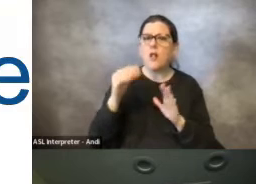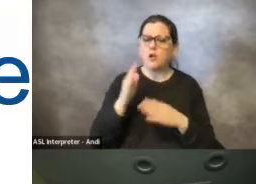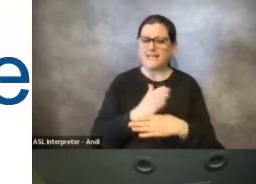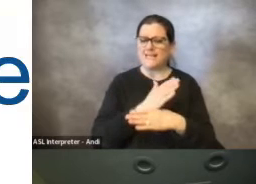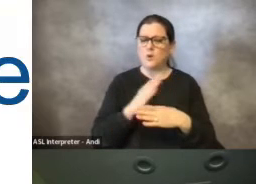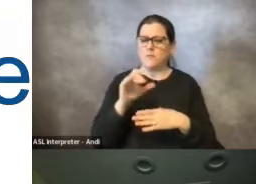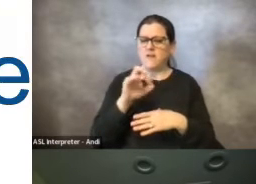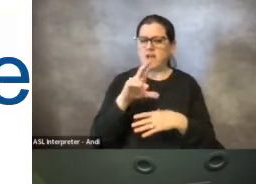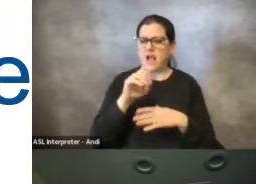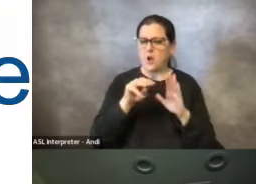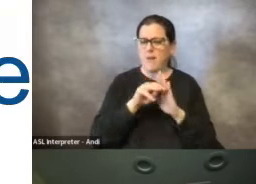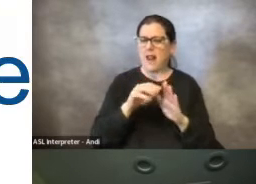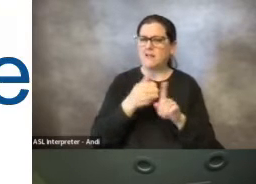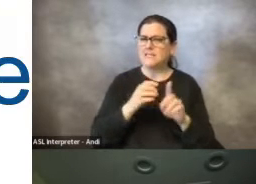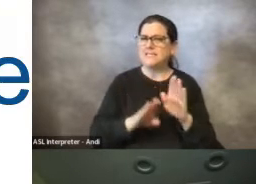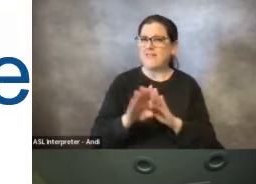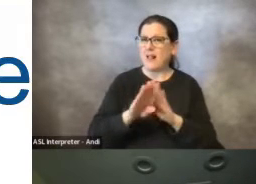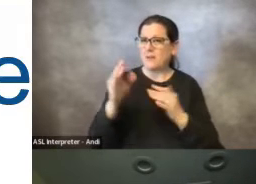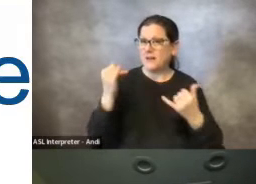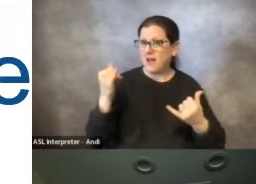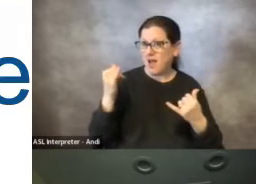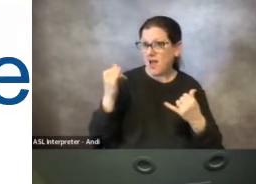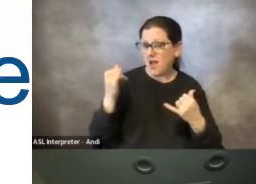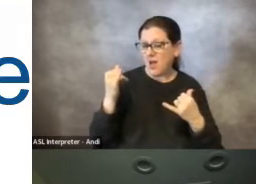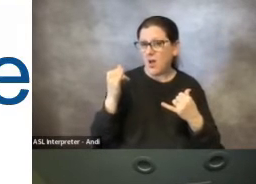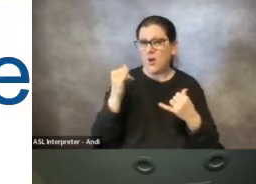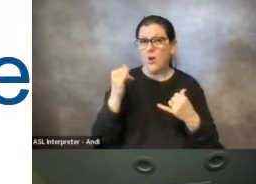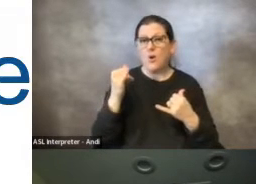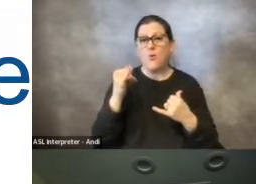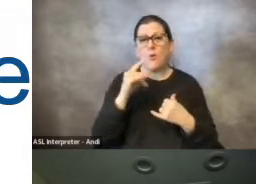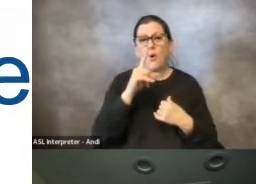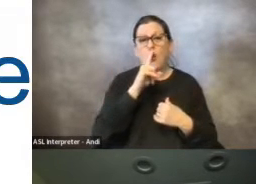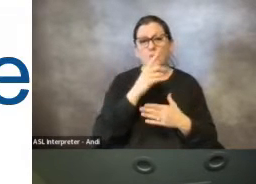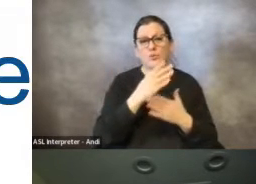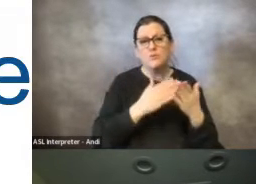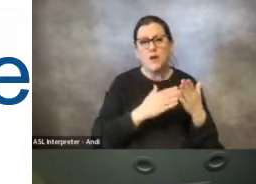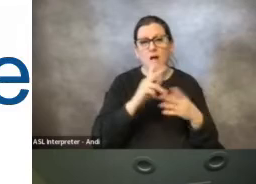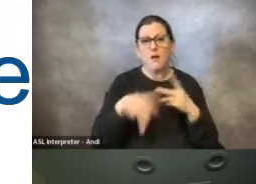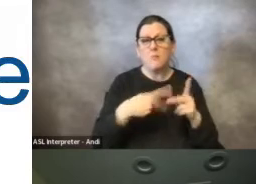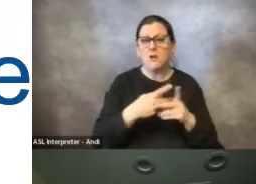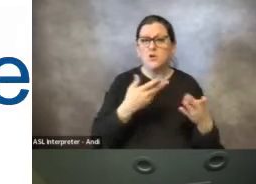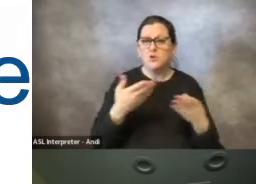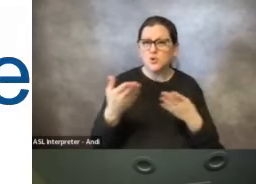is being developed? Are there some kinds of services and supports that individuals who